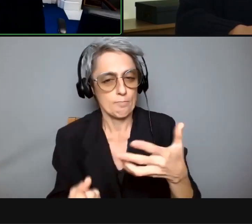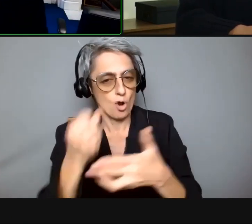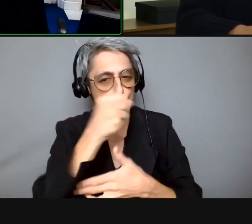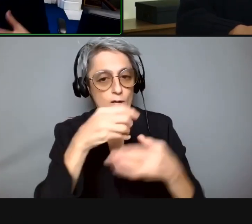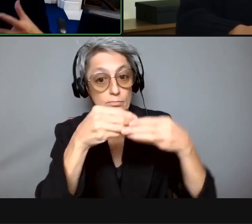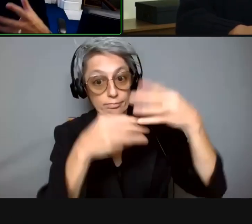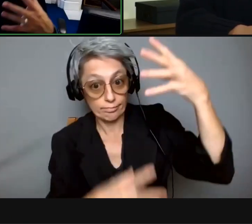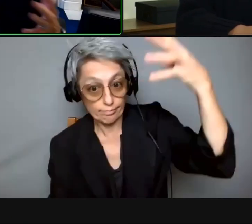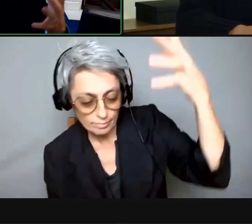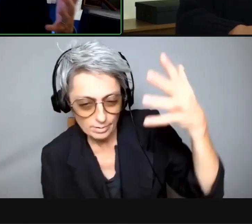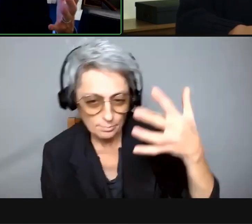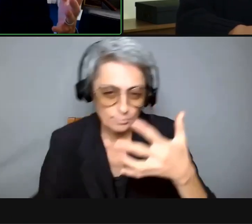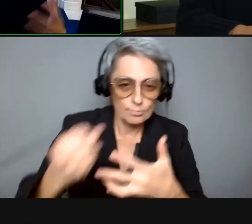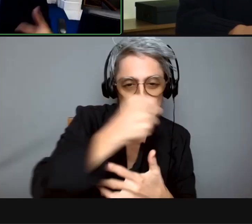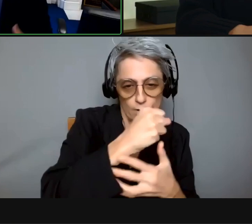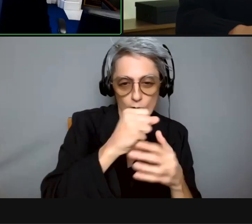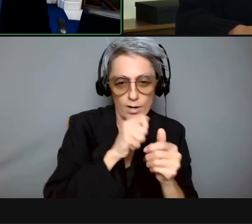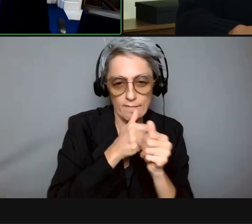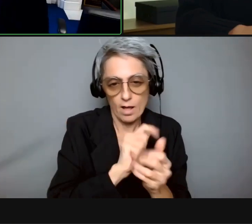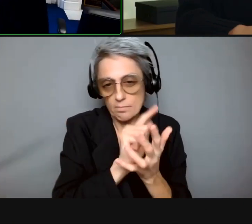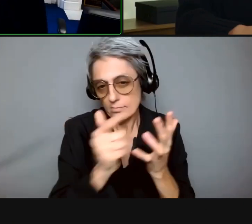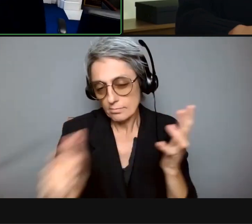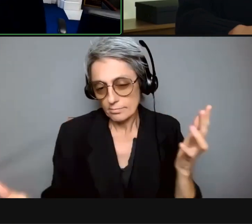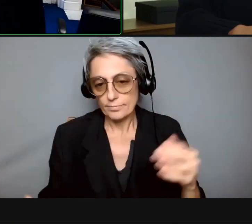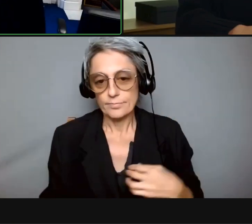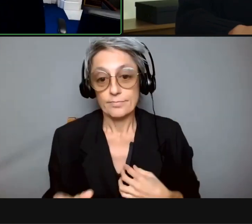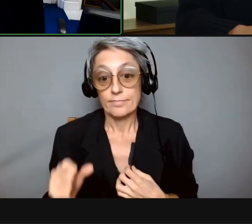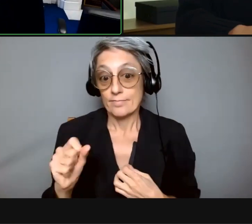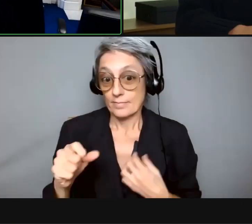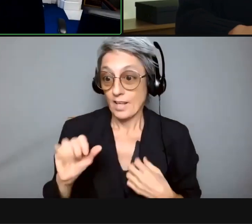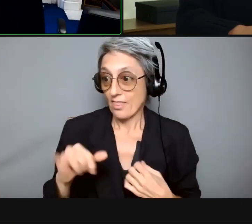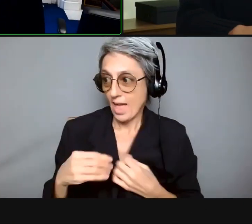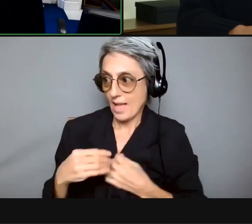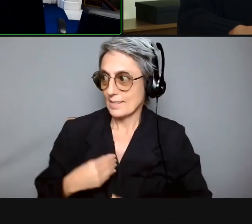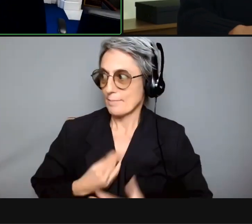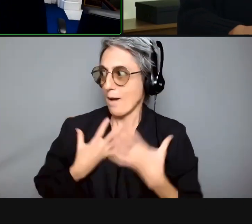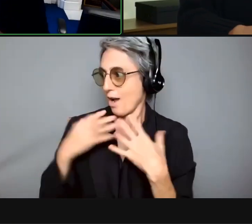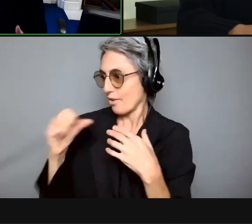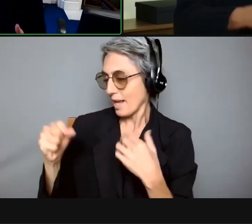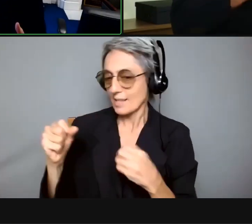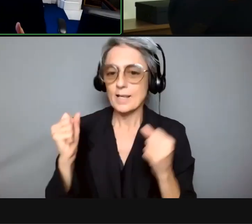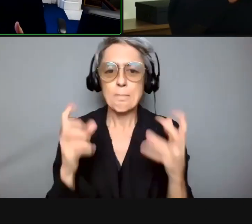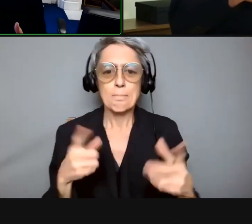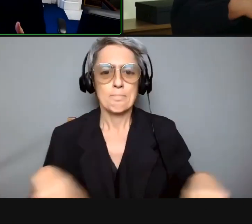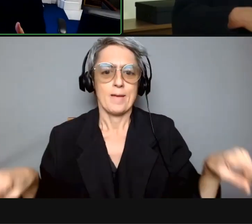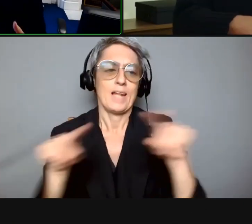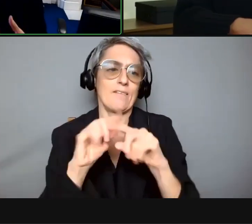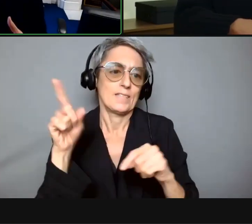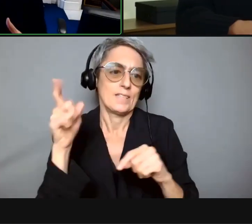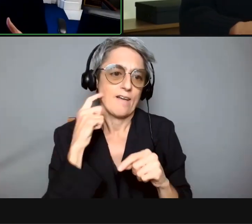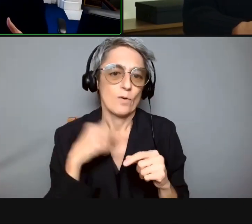And there's a lot of us now around the government that are involved in a similar process and to hear about how you doing it Apple and how it's.